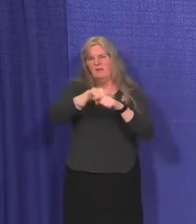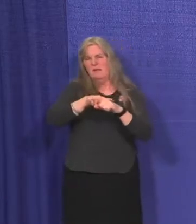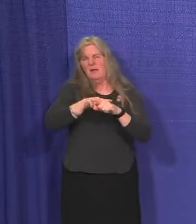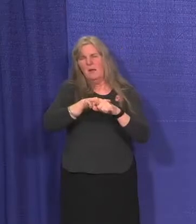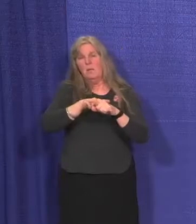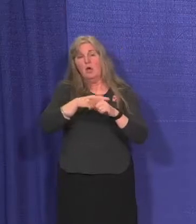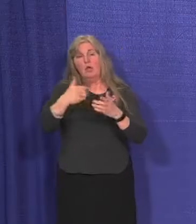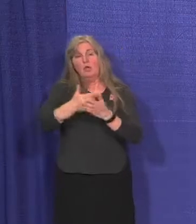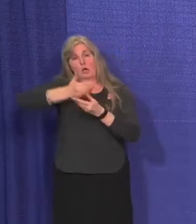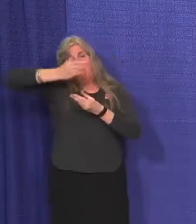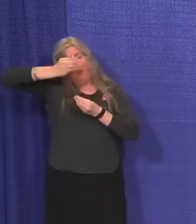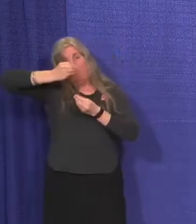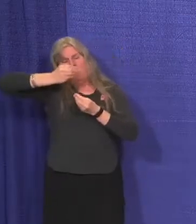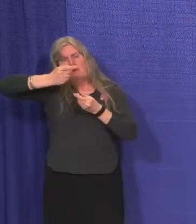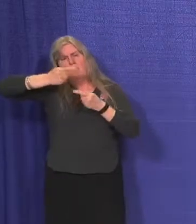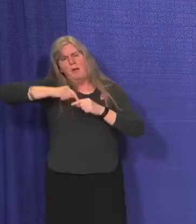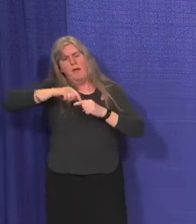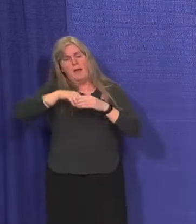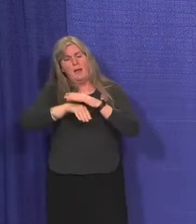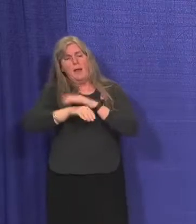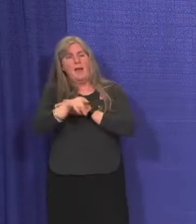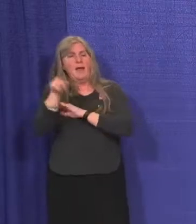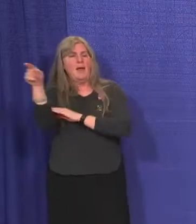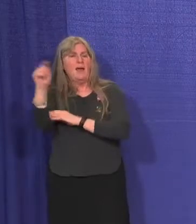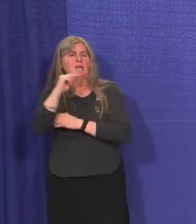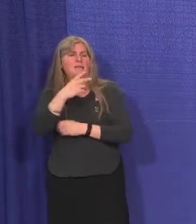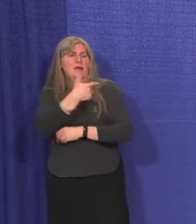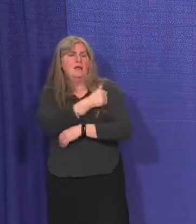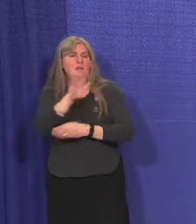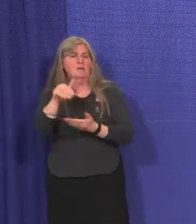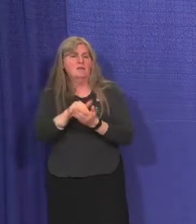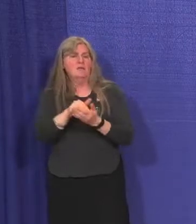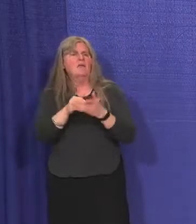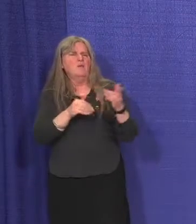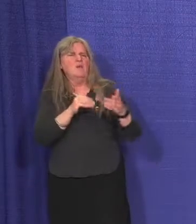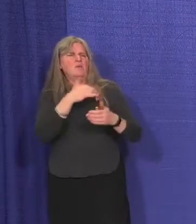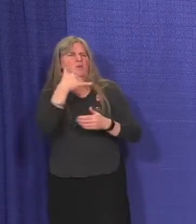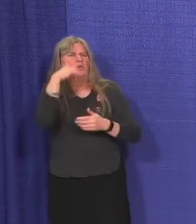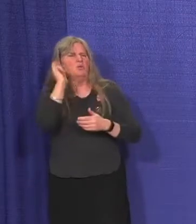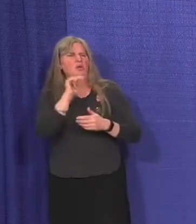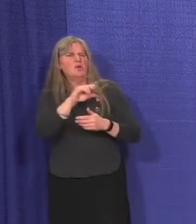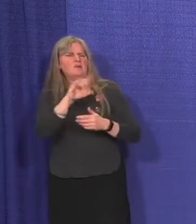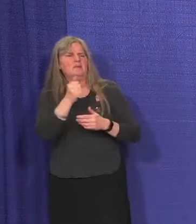The clinic will no longer be open on Saturday or Monday and ours will change for Tuesday